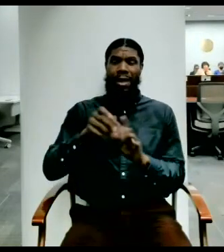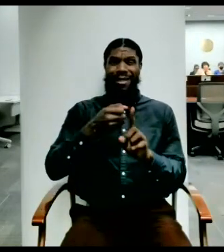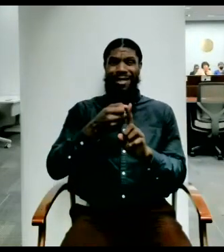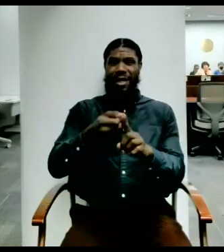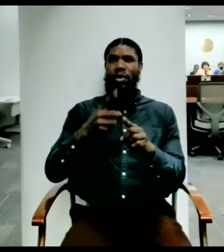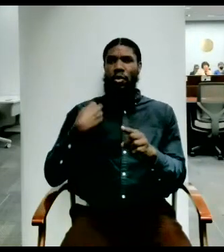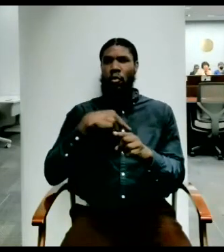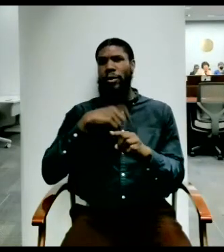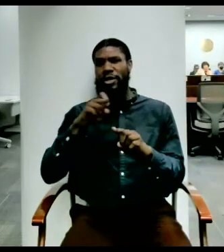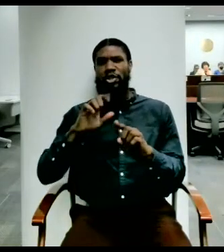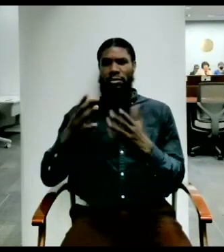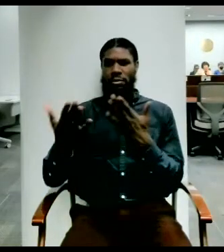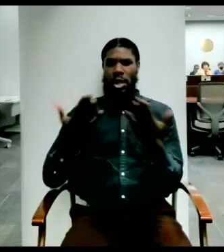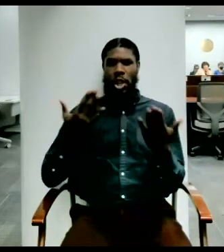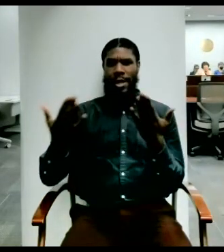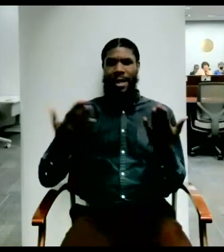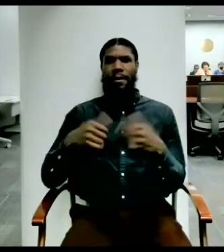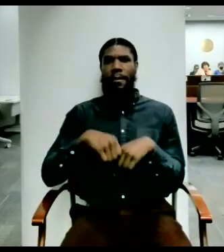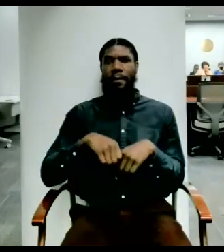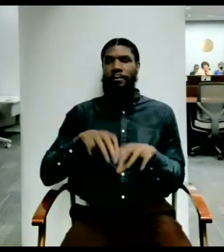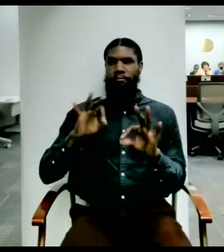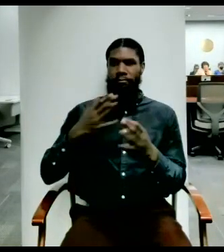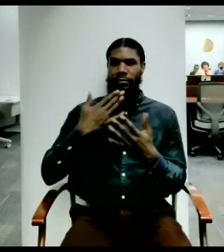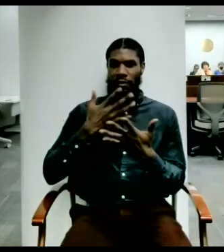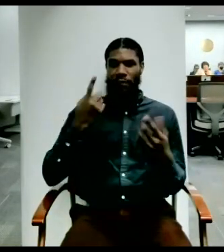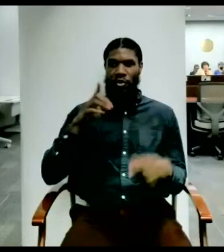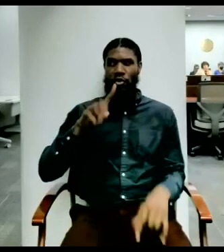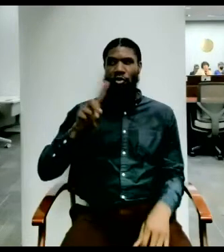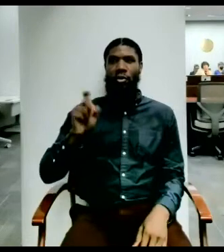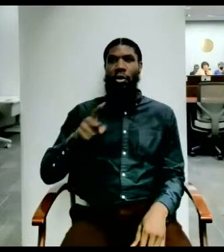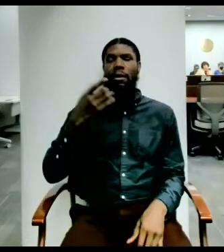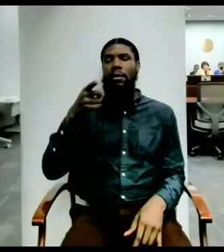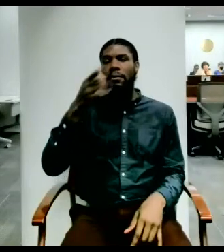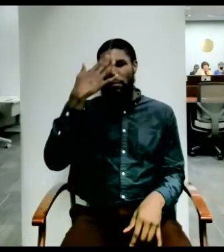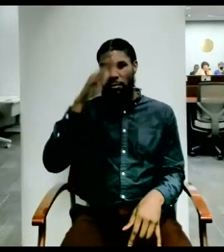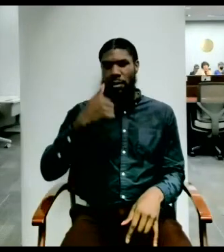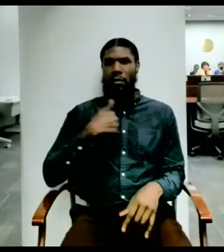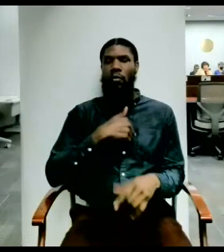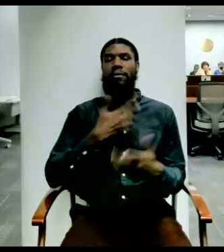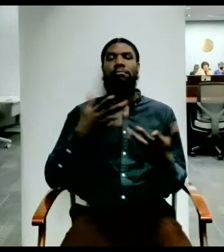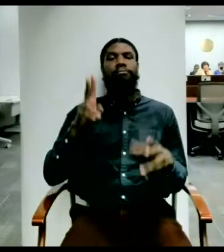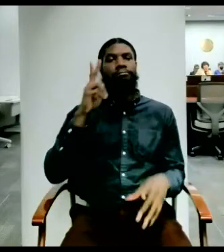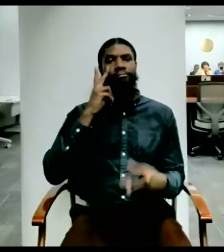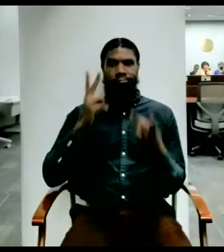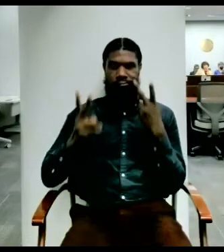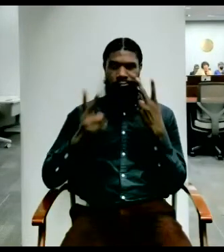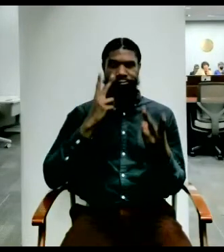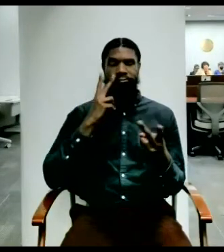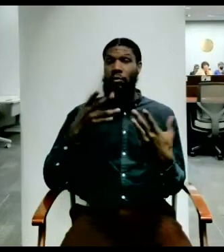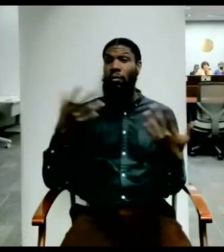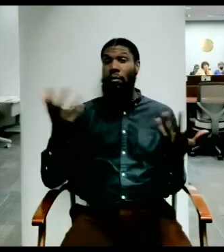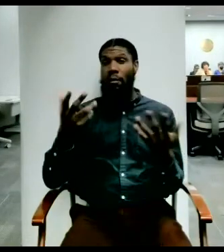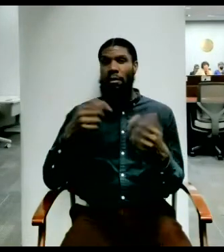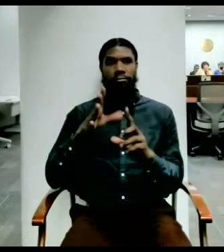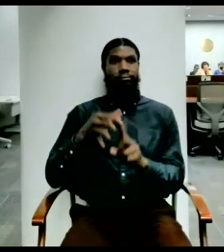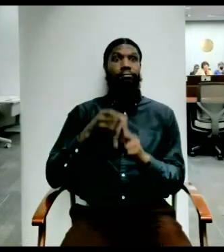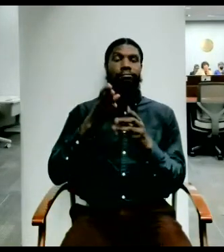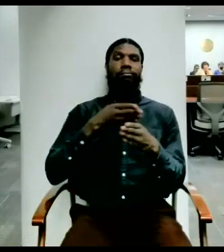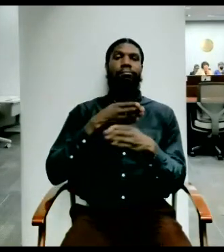Uh-huh, thank you for your question. Um, you know, I think we've seen um, especially post pandemic